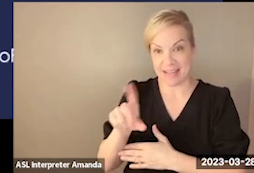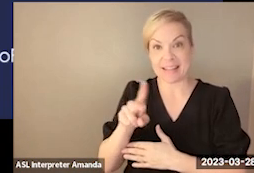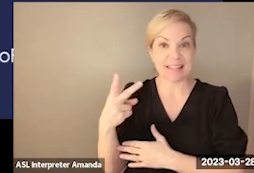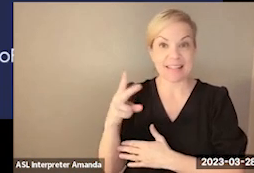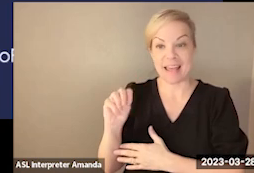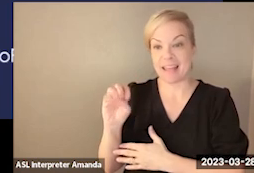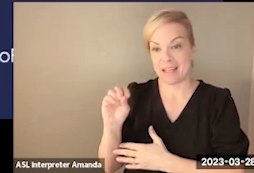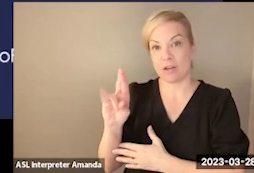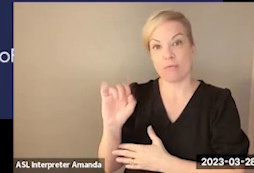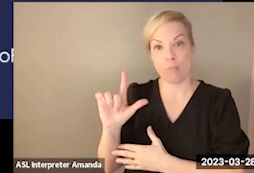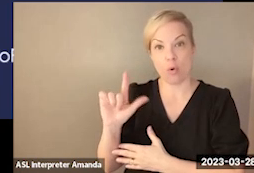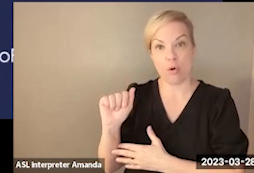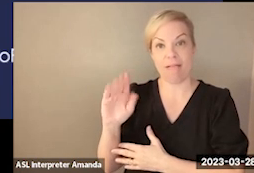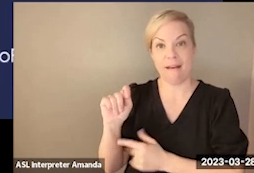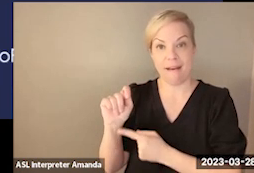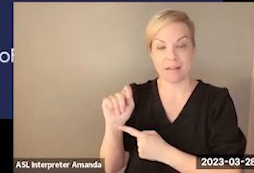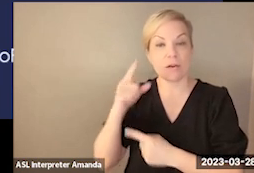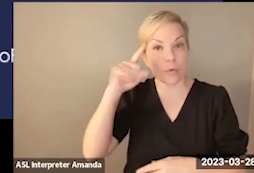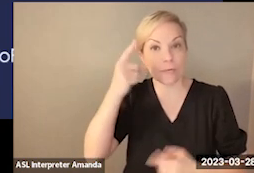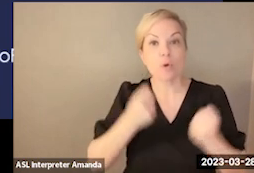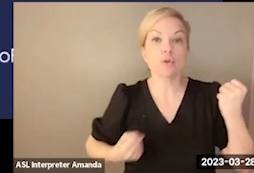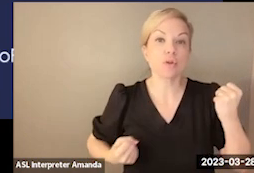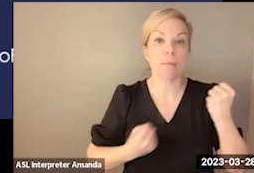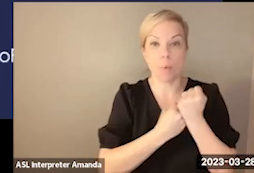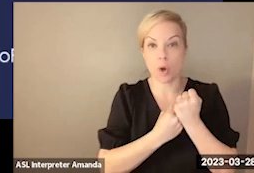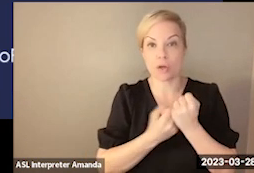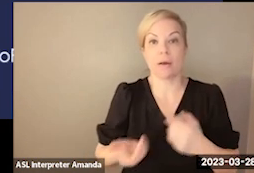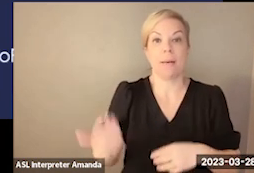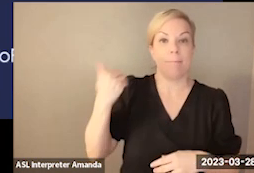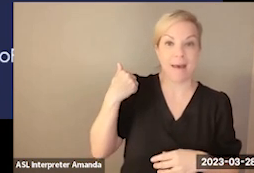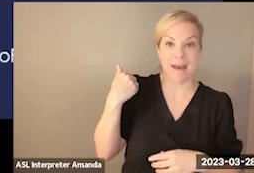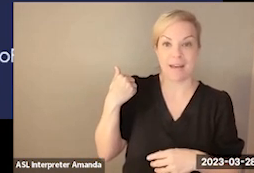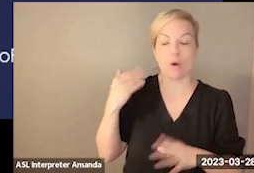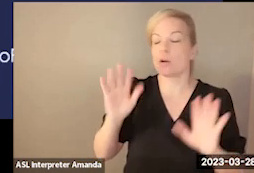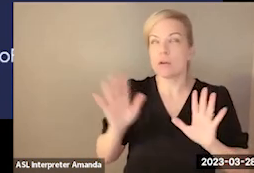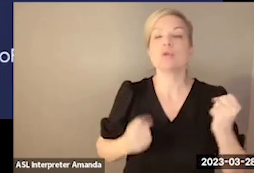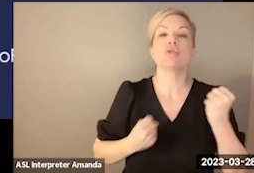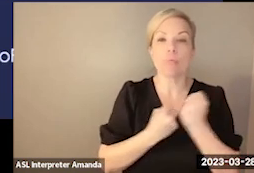Debbie Stine, Science & Technology Policy Academy: supporting these 17 Debbie Stine, Science & Technology Policy Academy: Hbc. Use throughout the South.